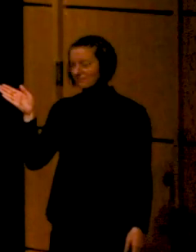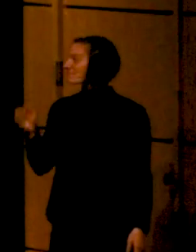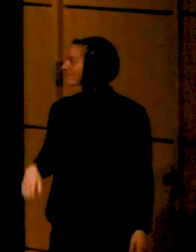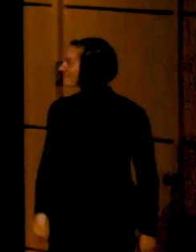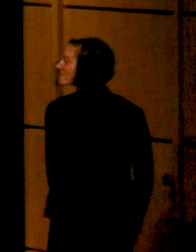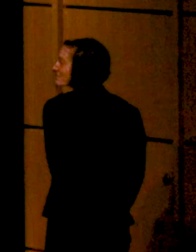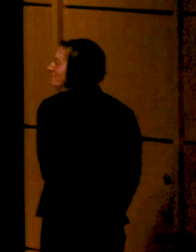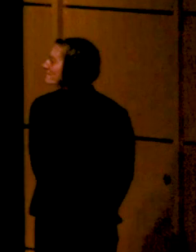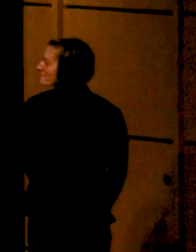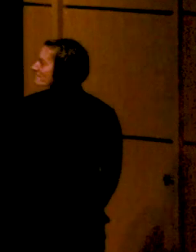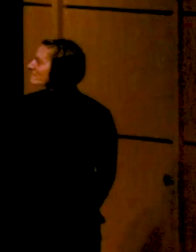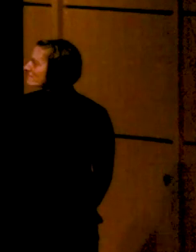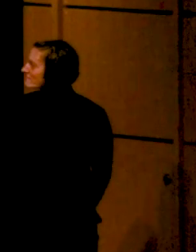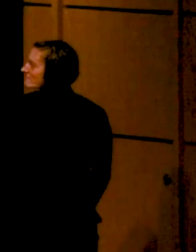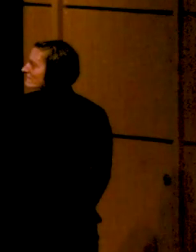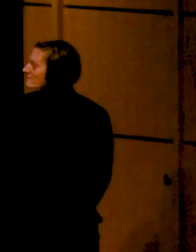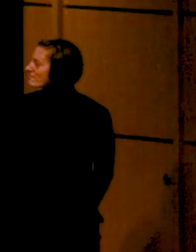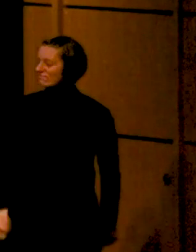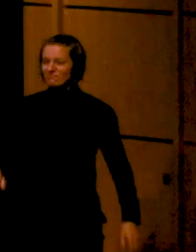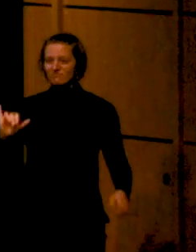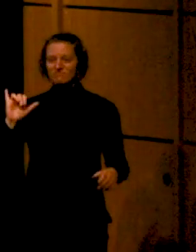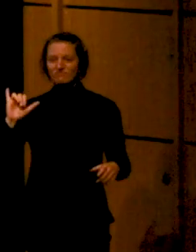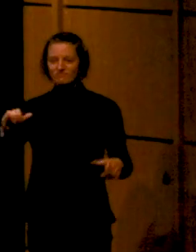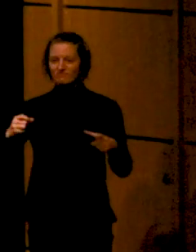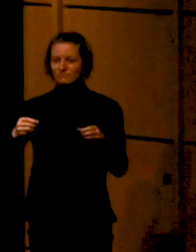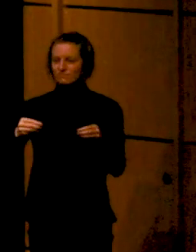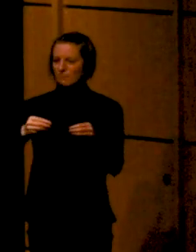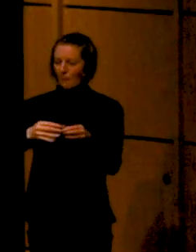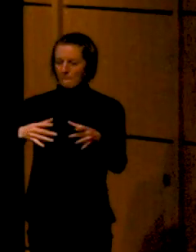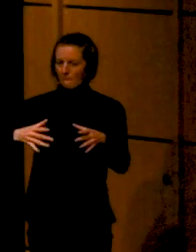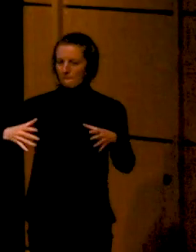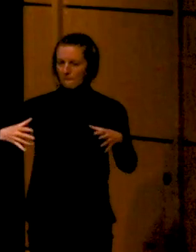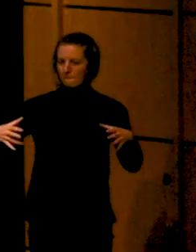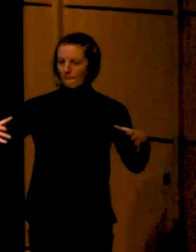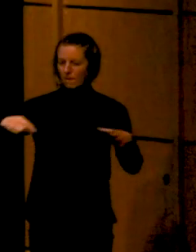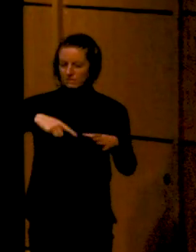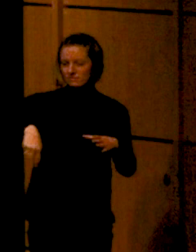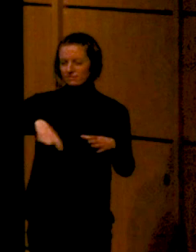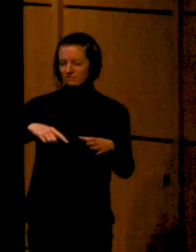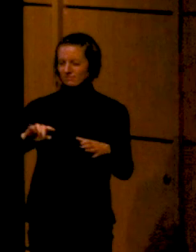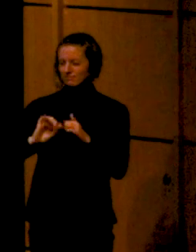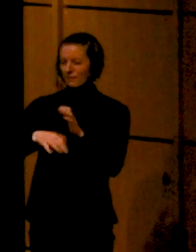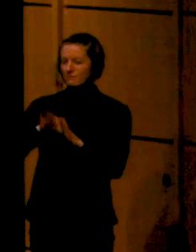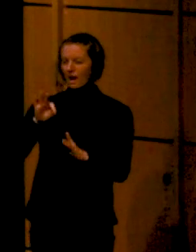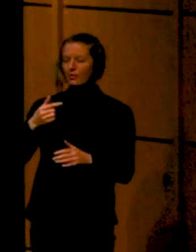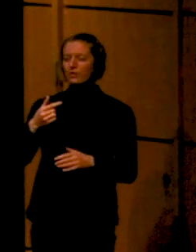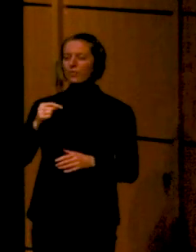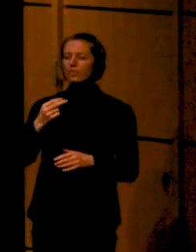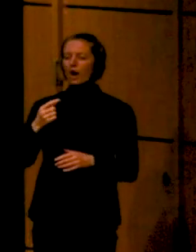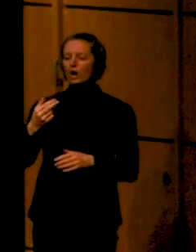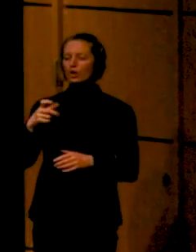It's putting out these anomalies and how they find the great obelisk in 2001, a Space Odyssey.